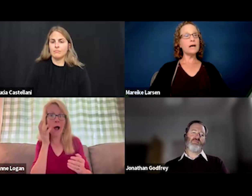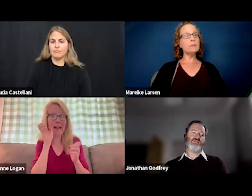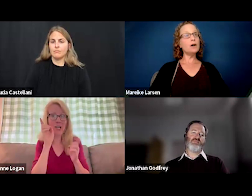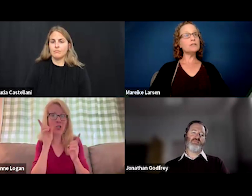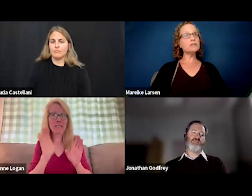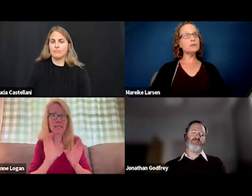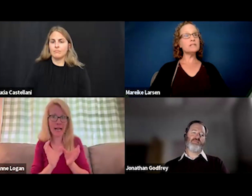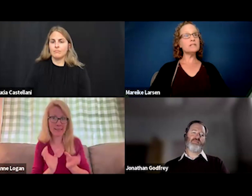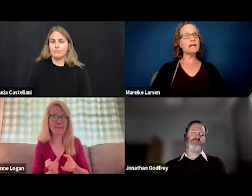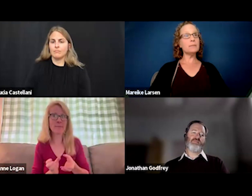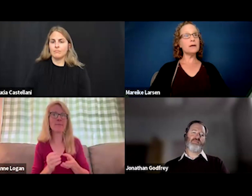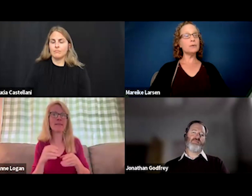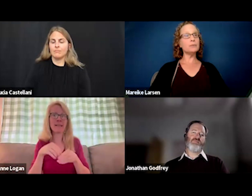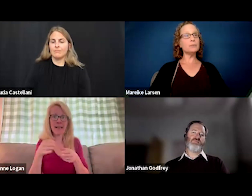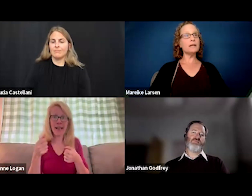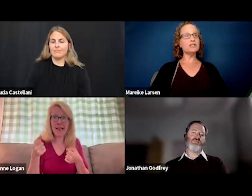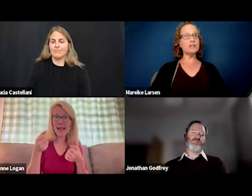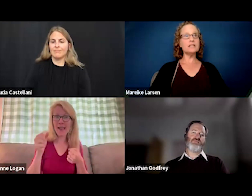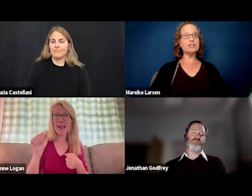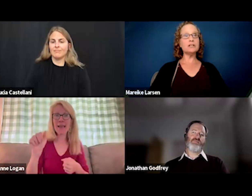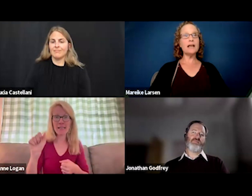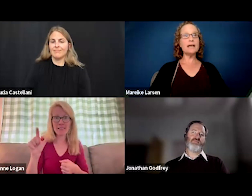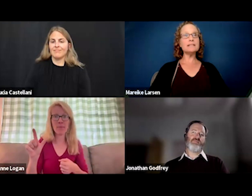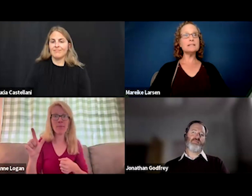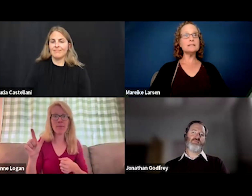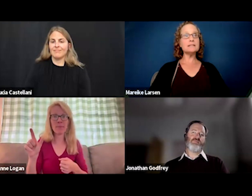I'm also setting up my own wine education classes